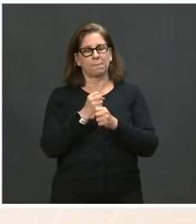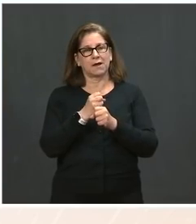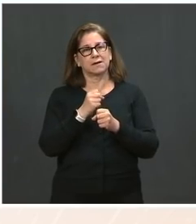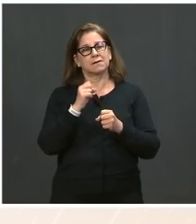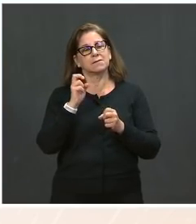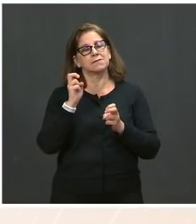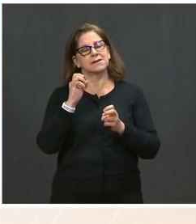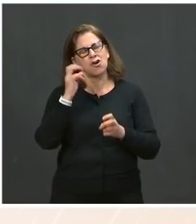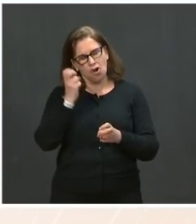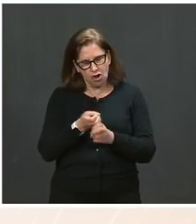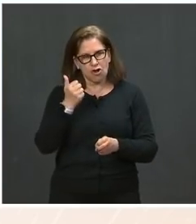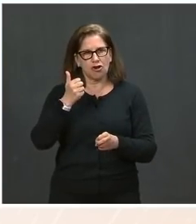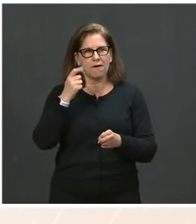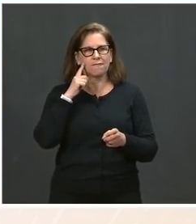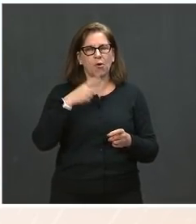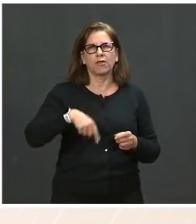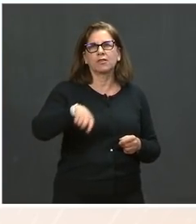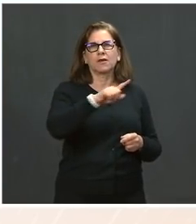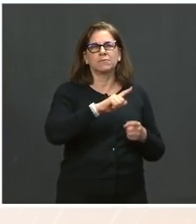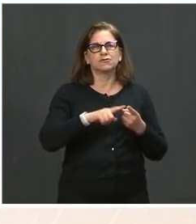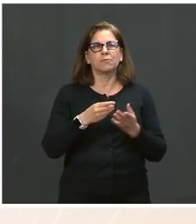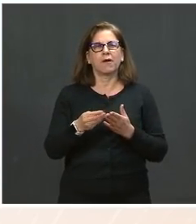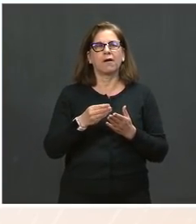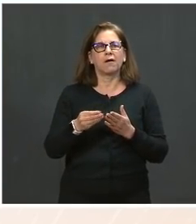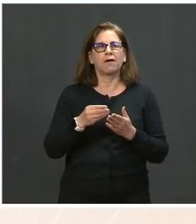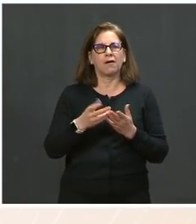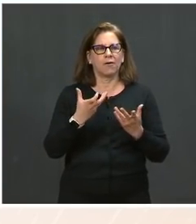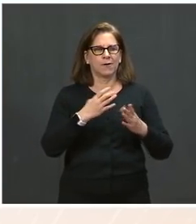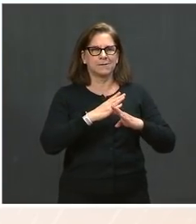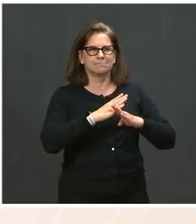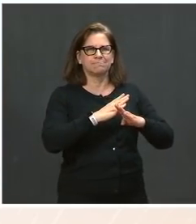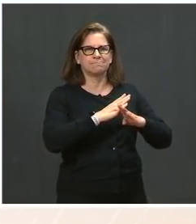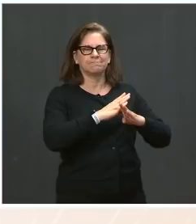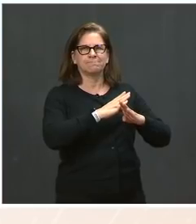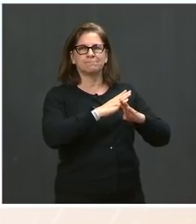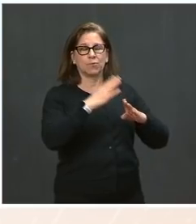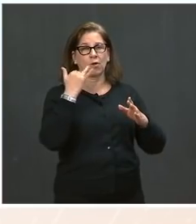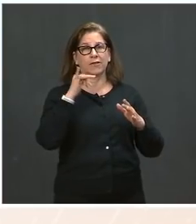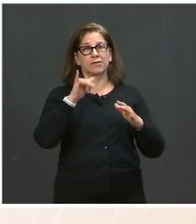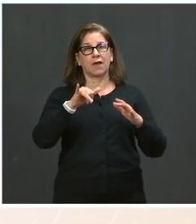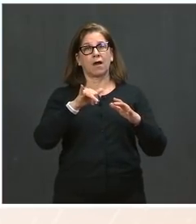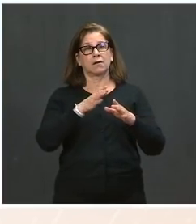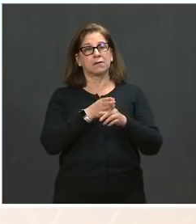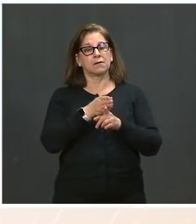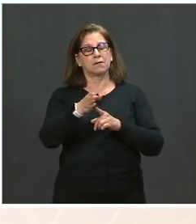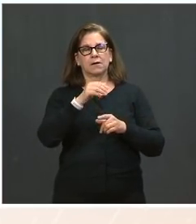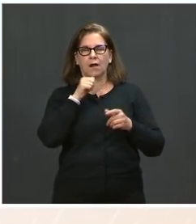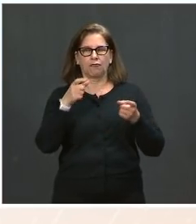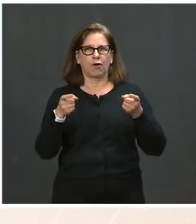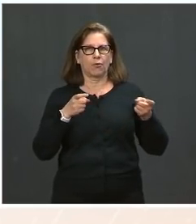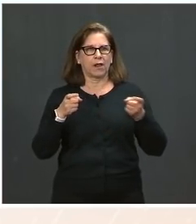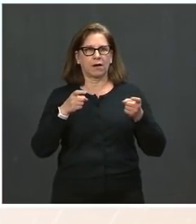that has not been regulated previously. So it's something that will have to be worked through -- through law enforcement officials around the country,